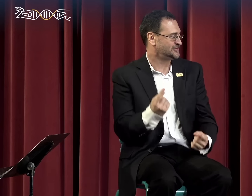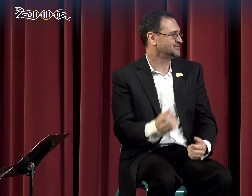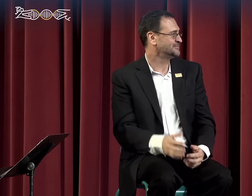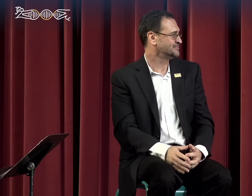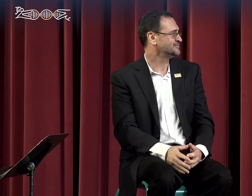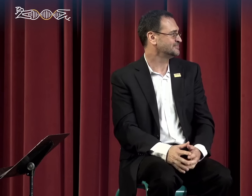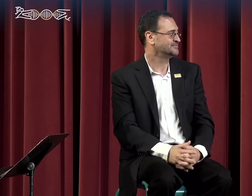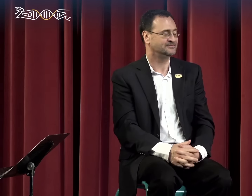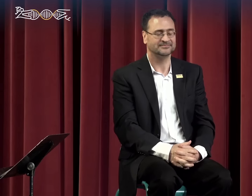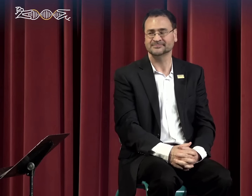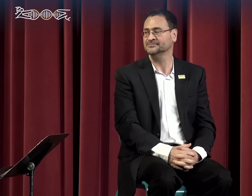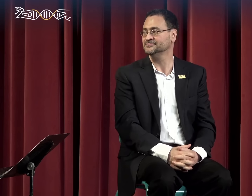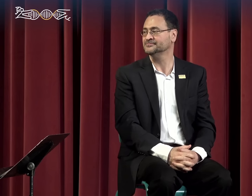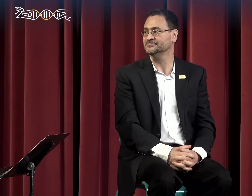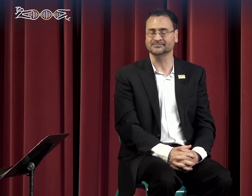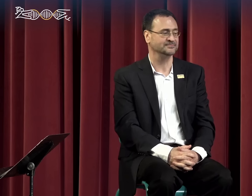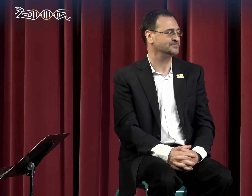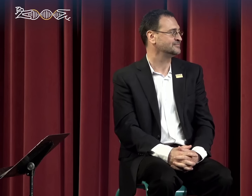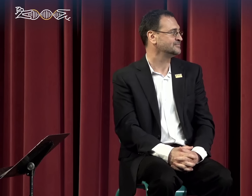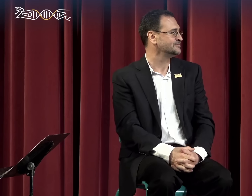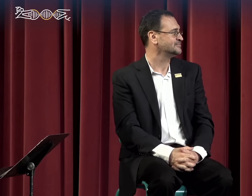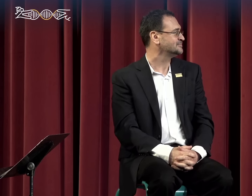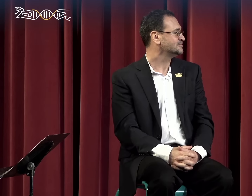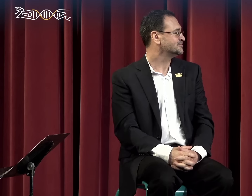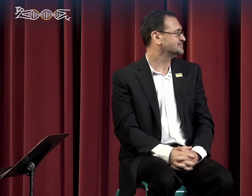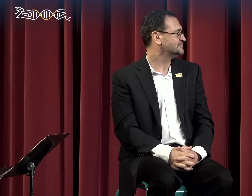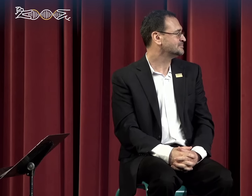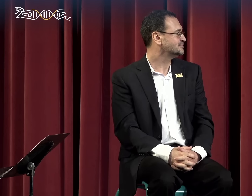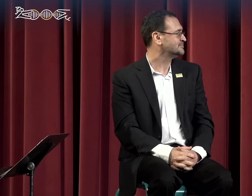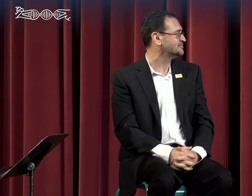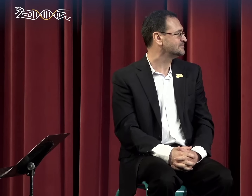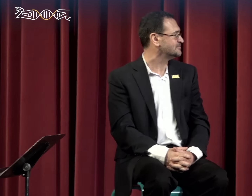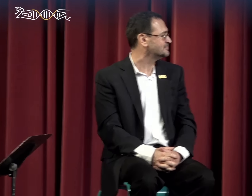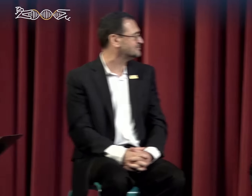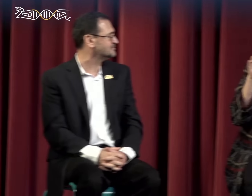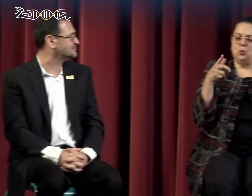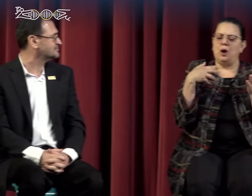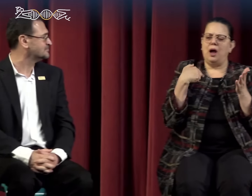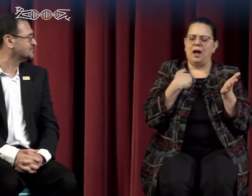not much changed over the last hundred or so years.